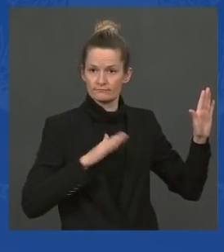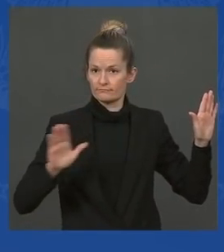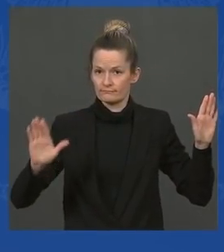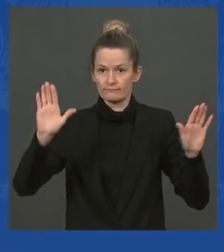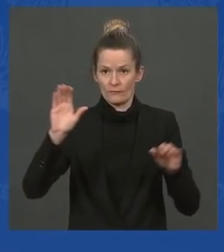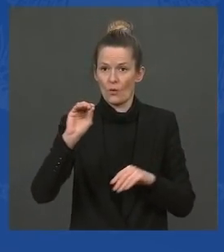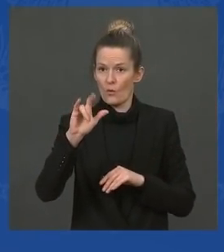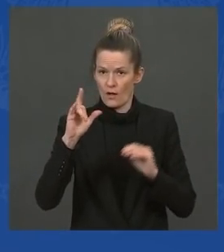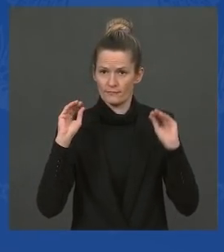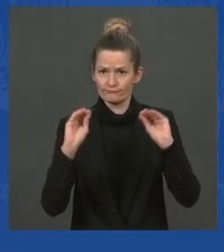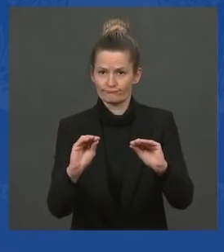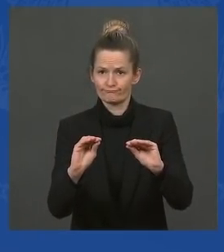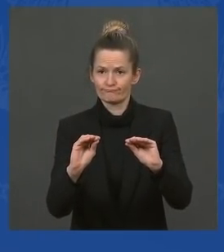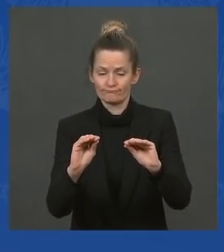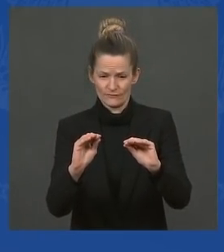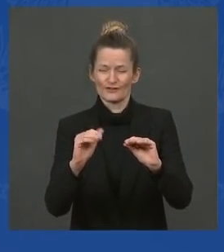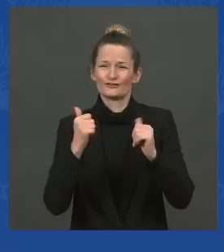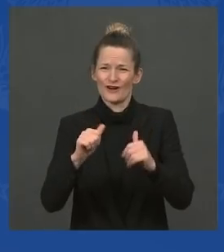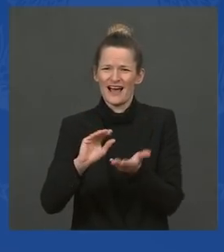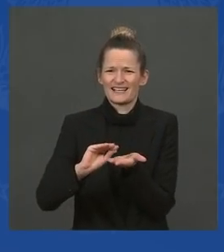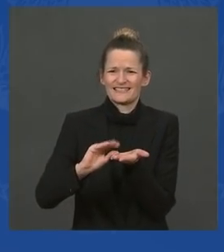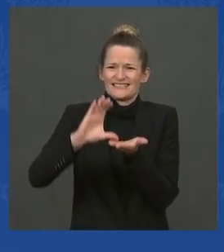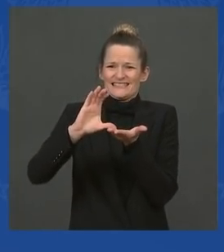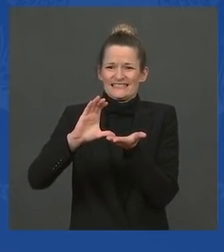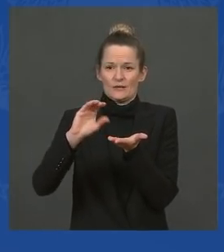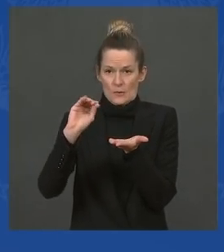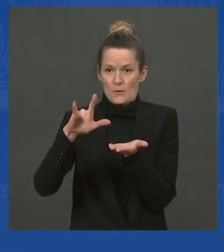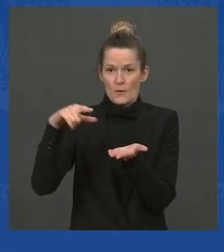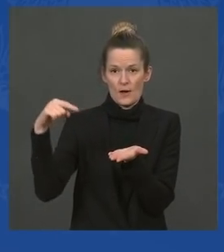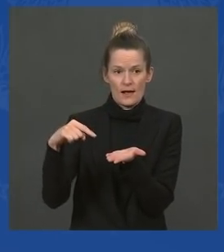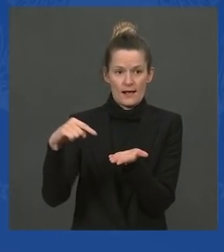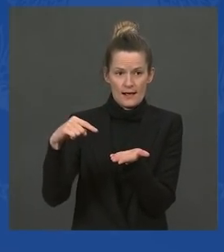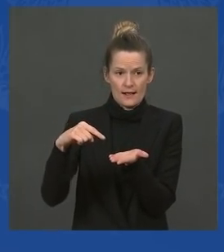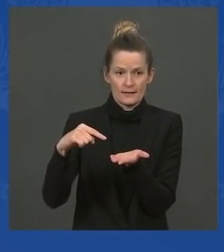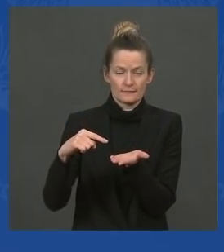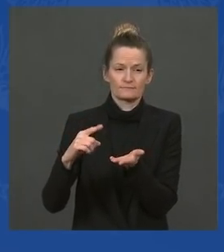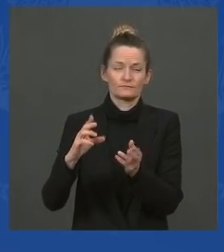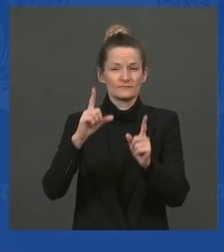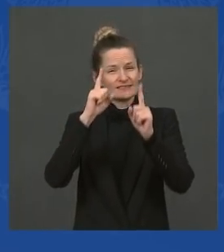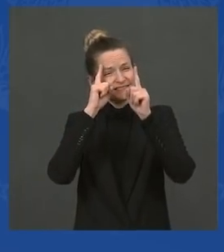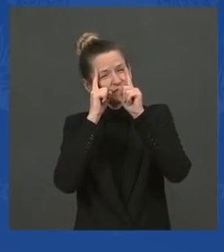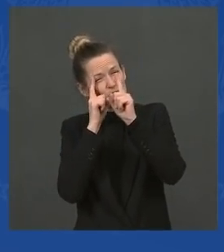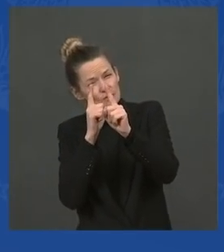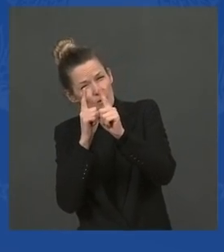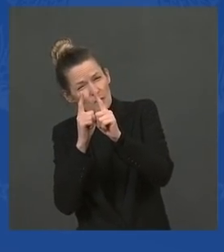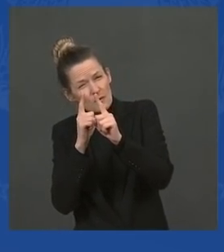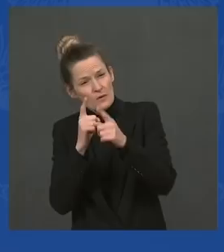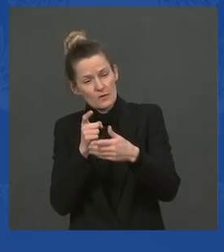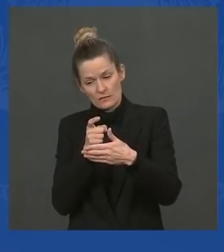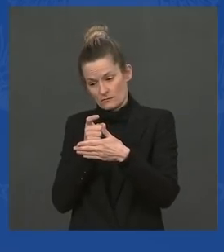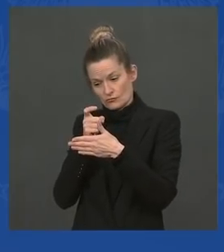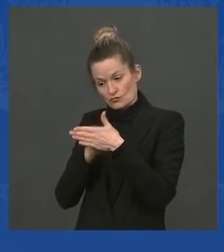The bottom line: Today, we're launching a major effort to moderate the price of oil -- an effort that will span the globe in its reach